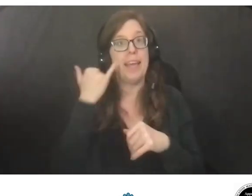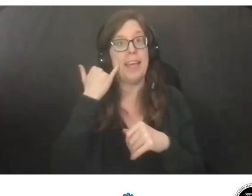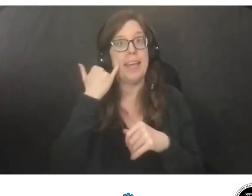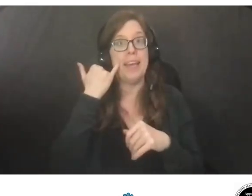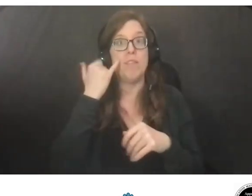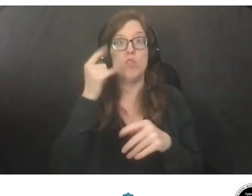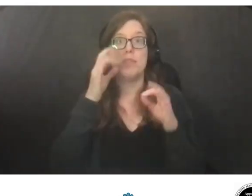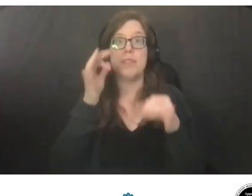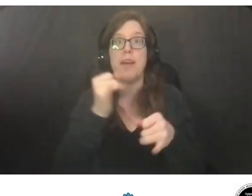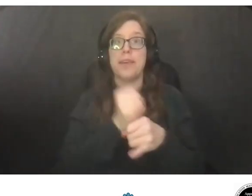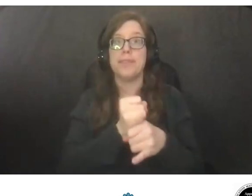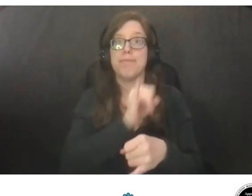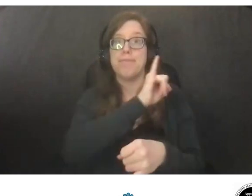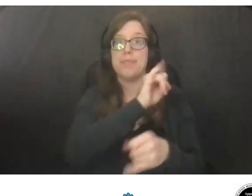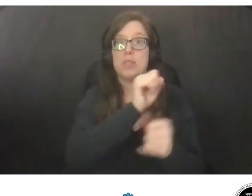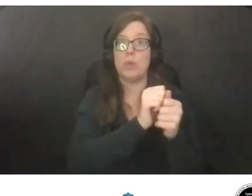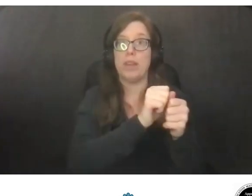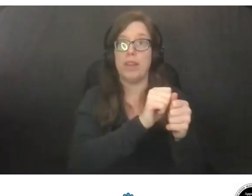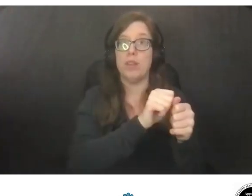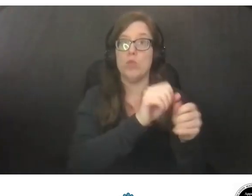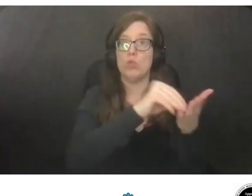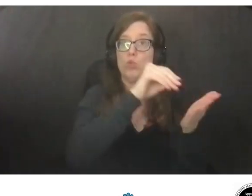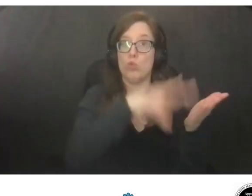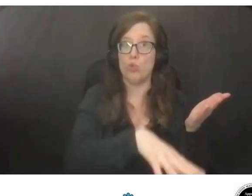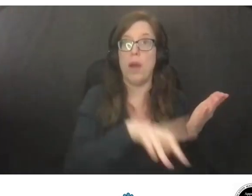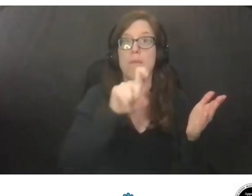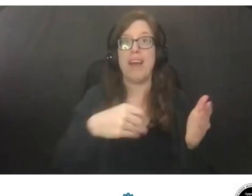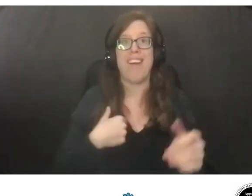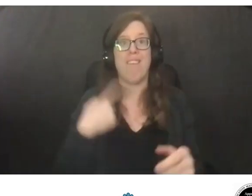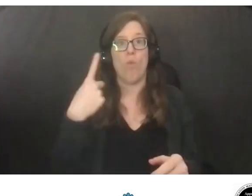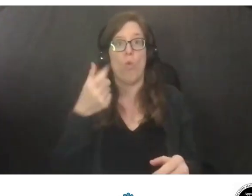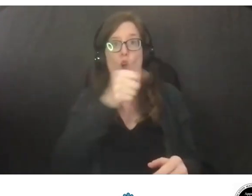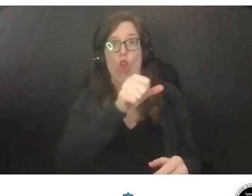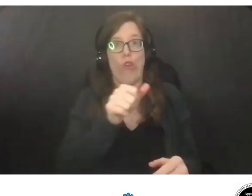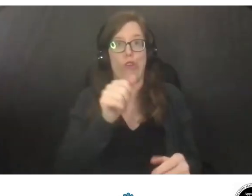were going off campus with a student, you had to have another adult with you.